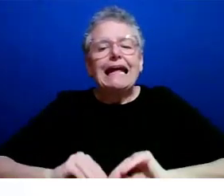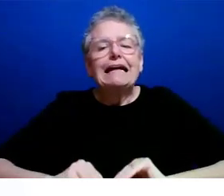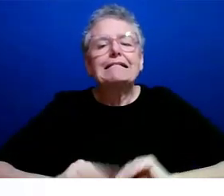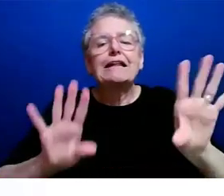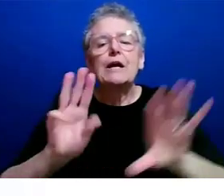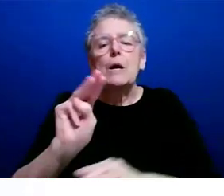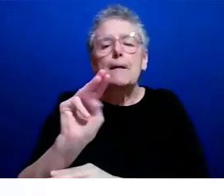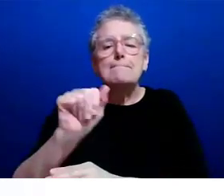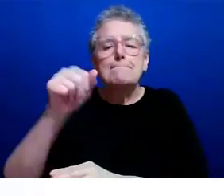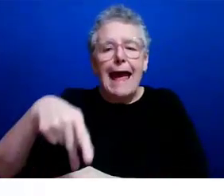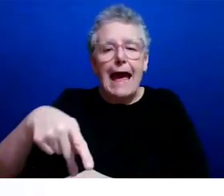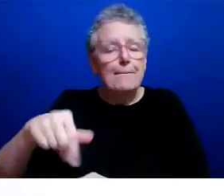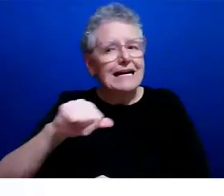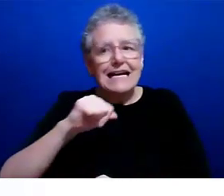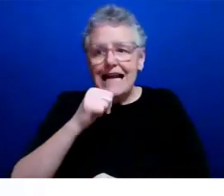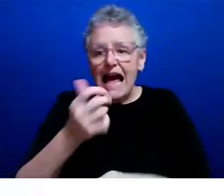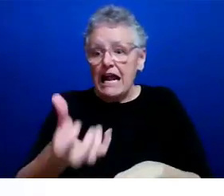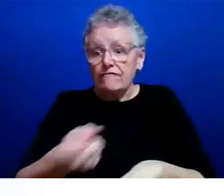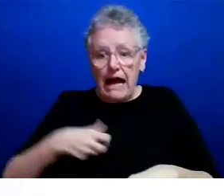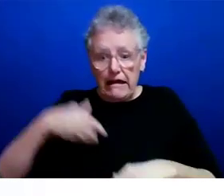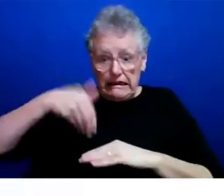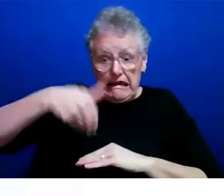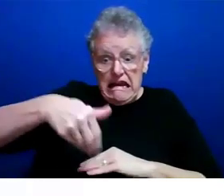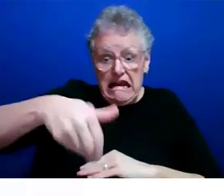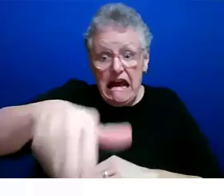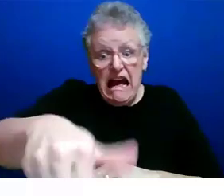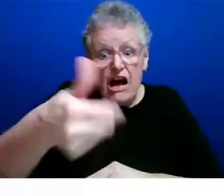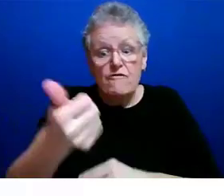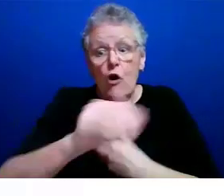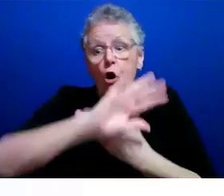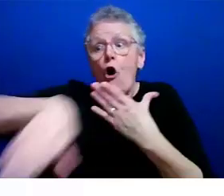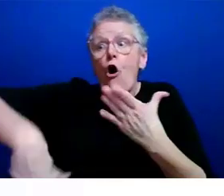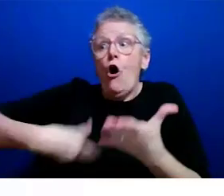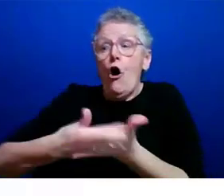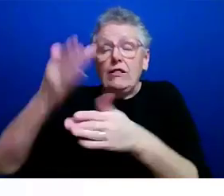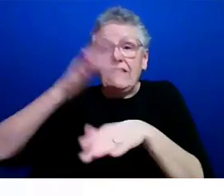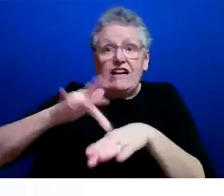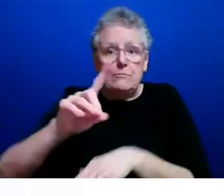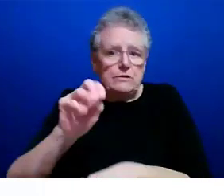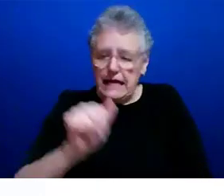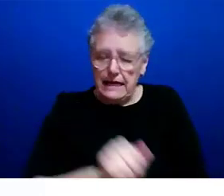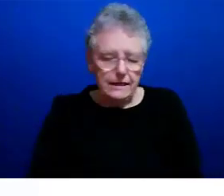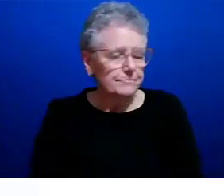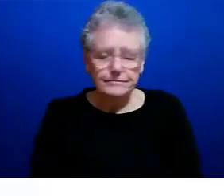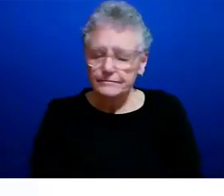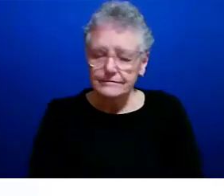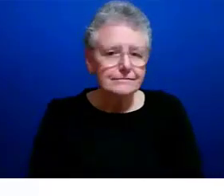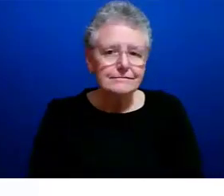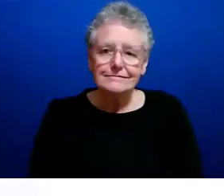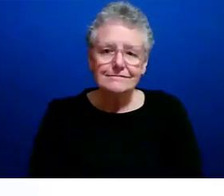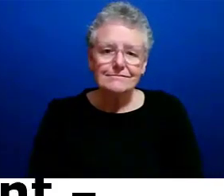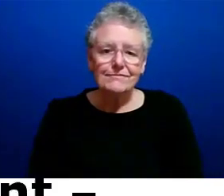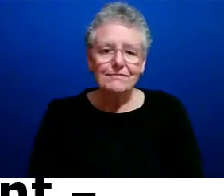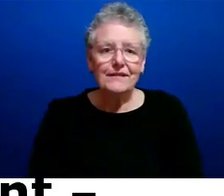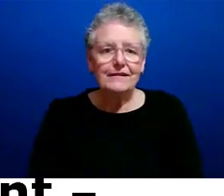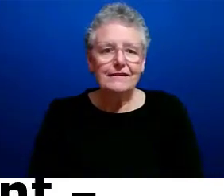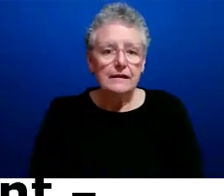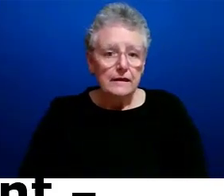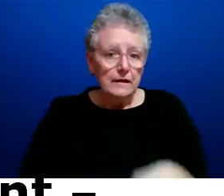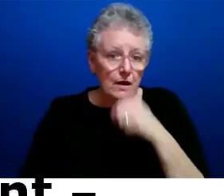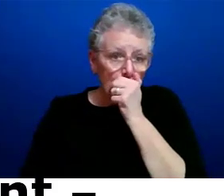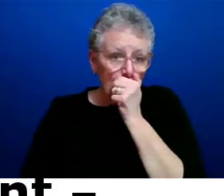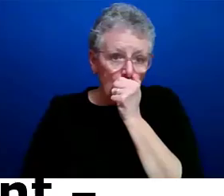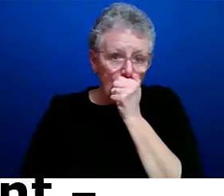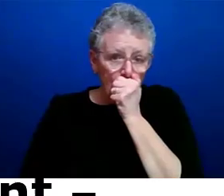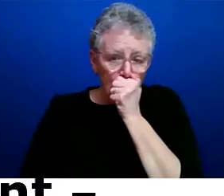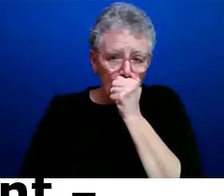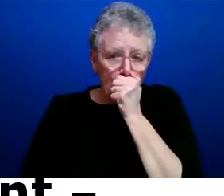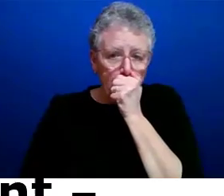not a filing cabinet of all the available data.